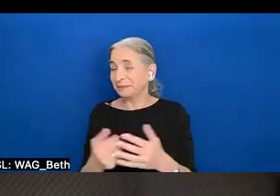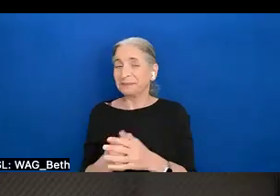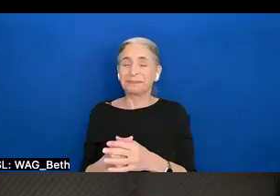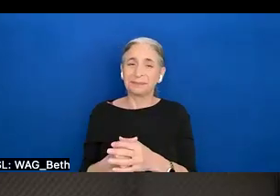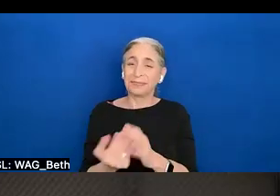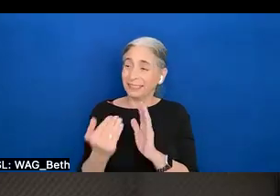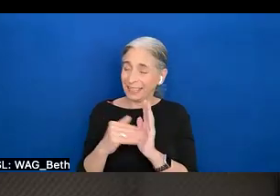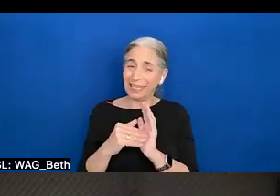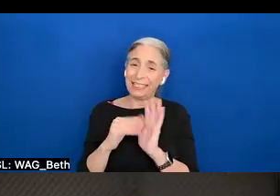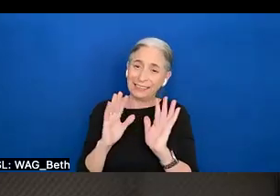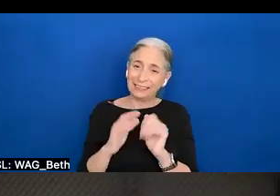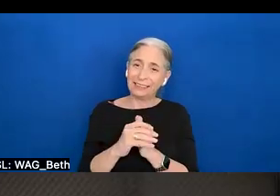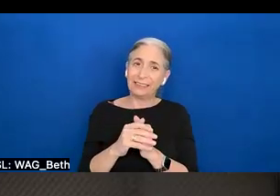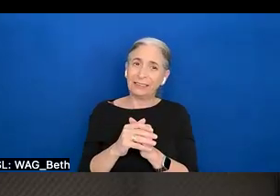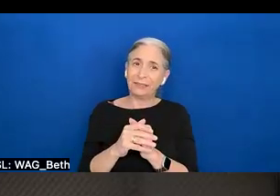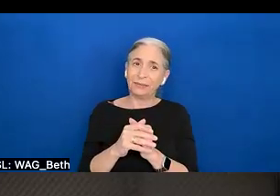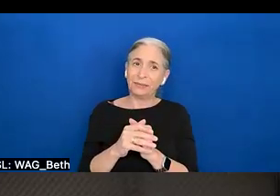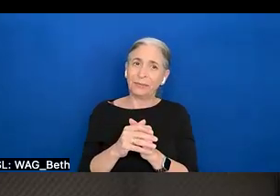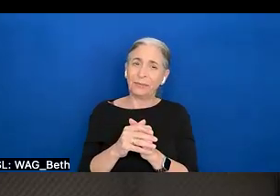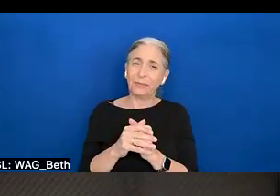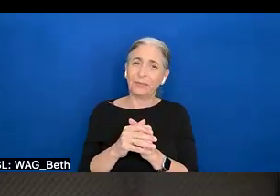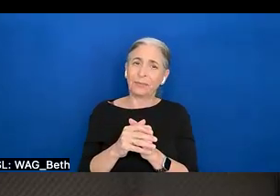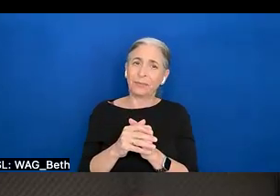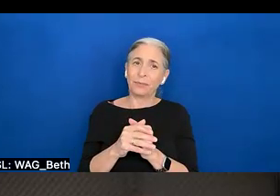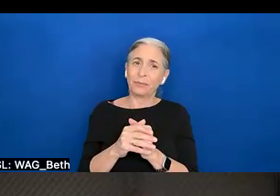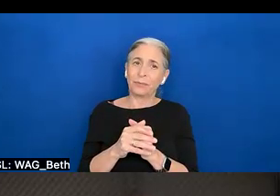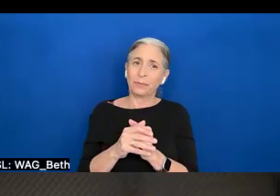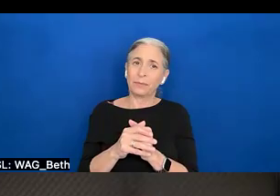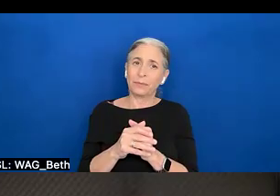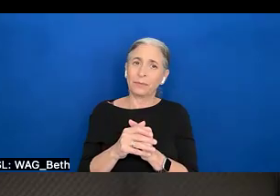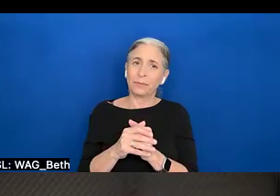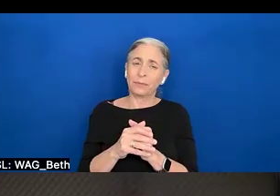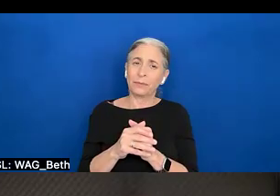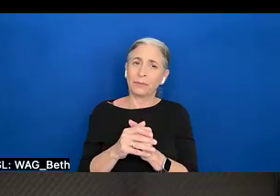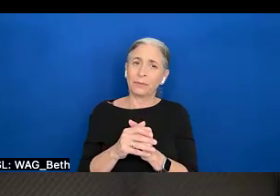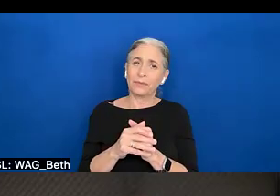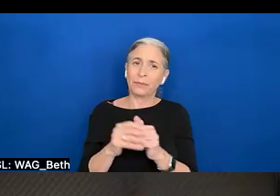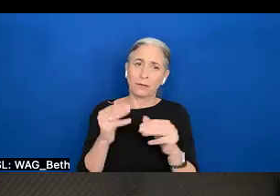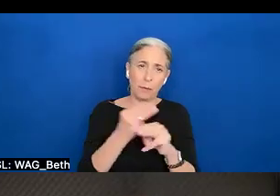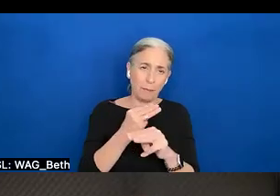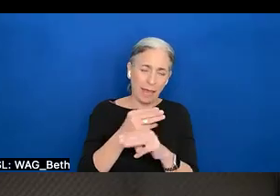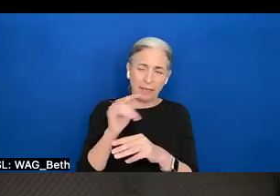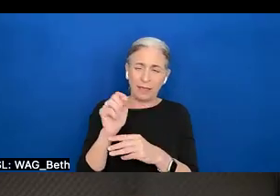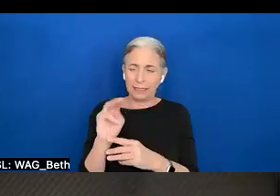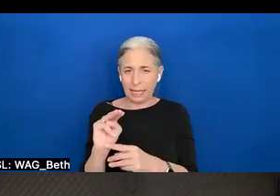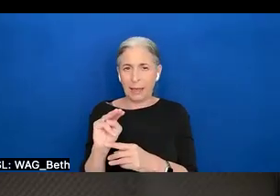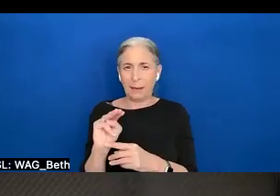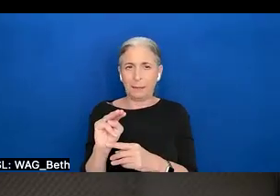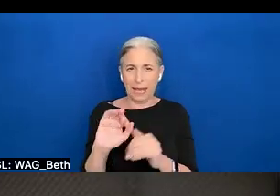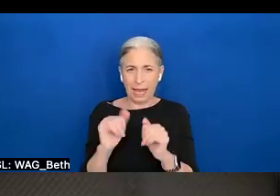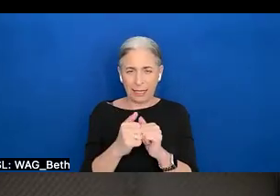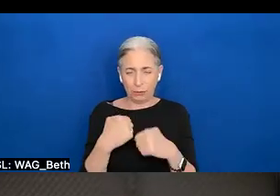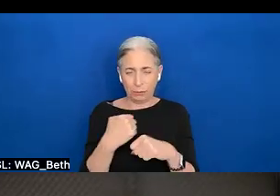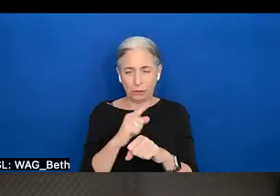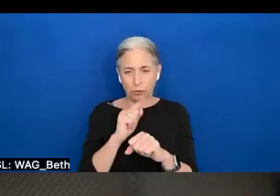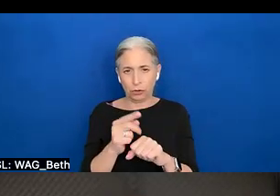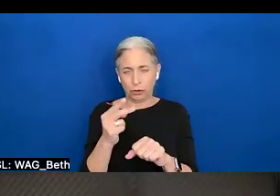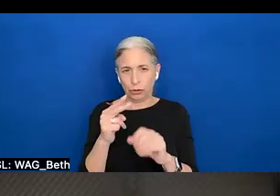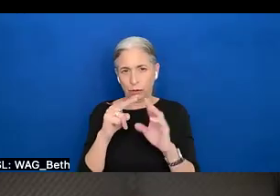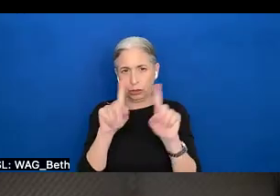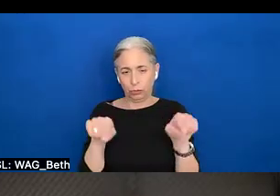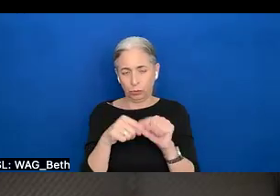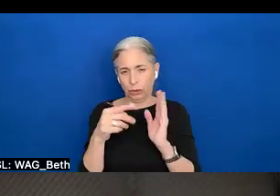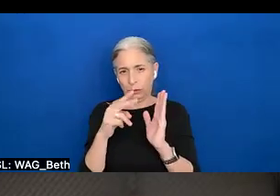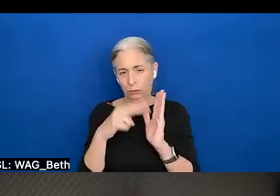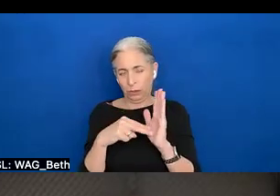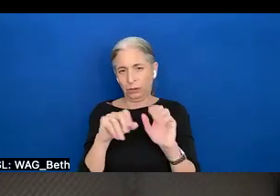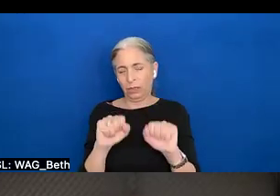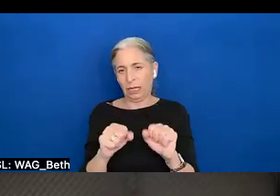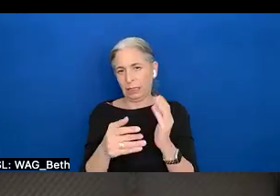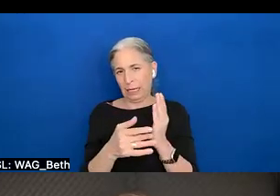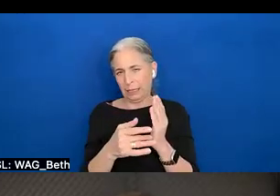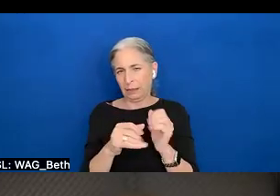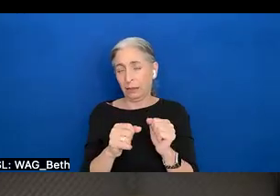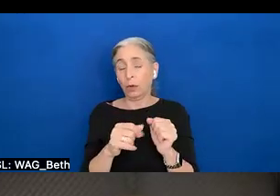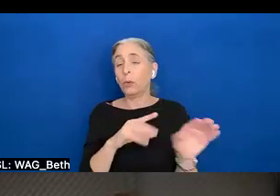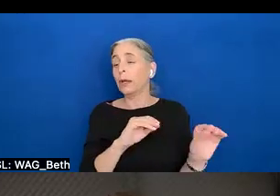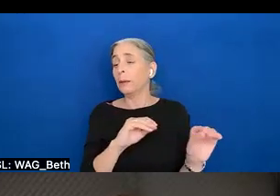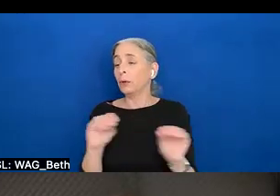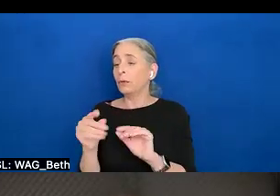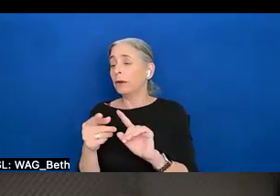Well, again, we are in a particular period of time, we